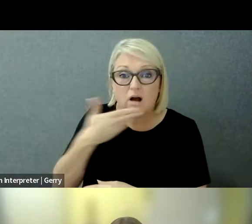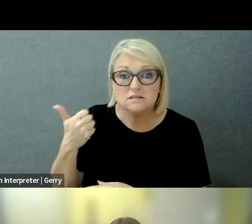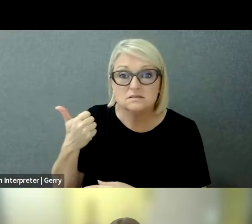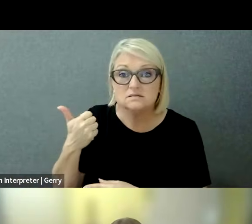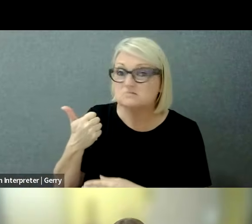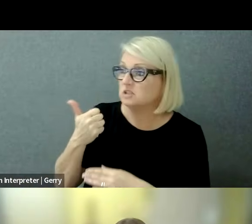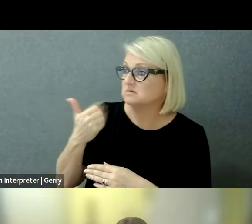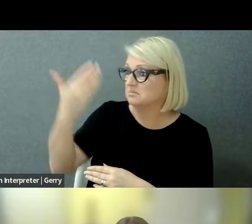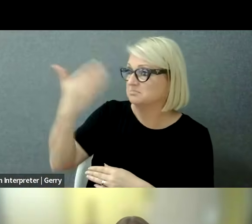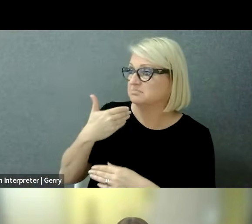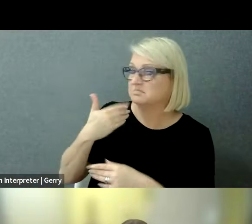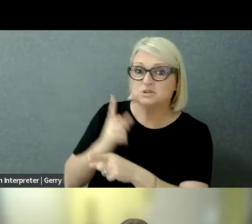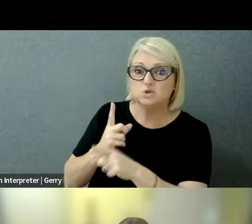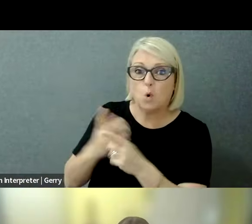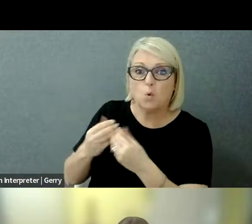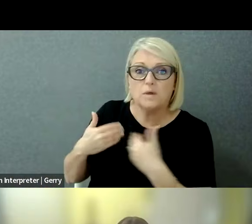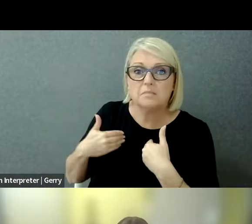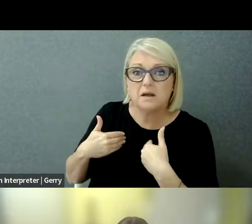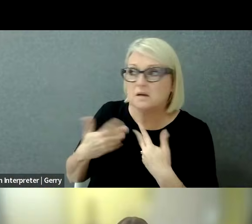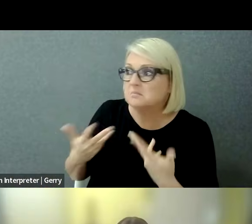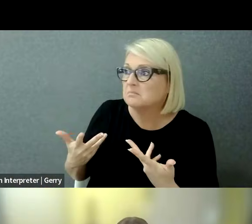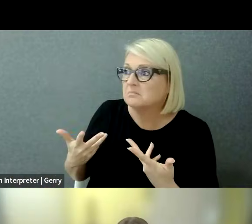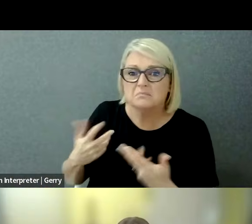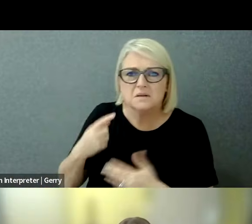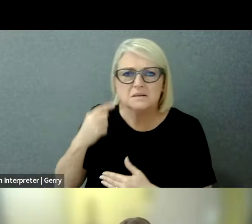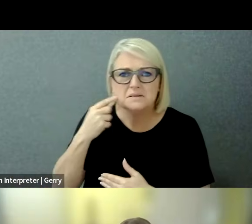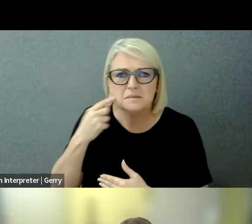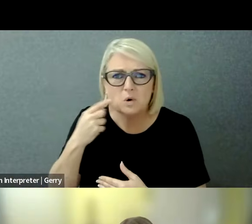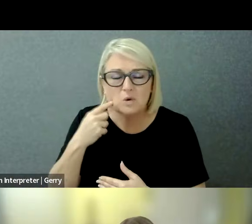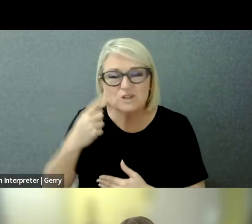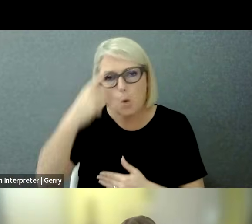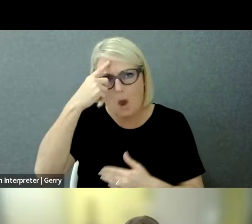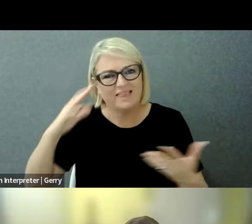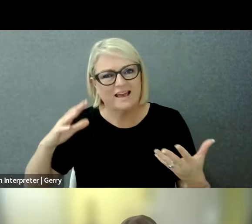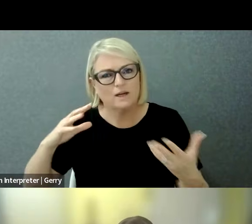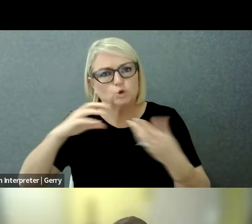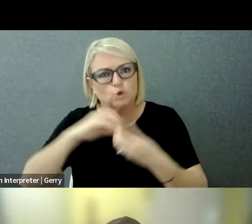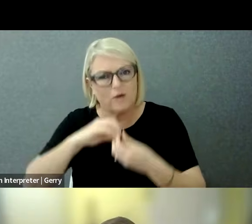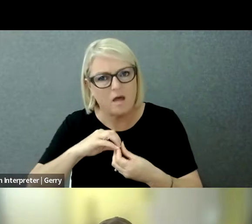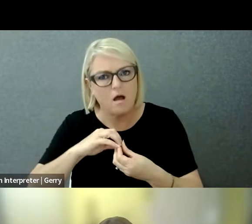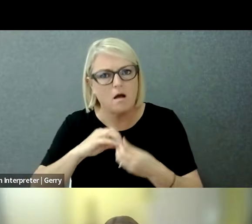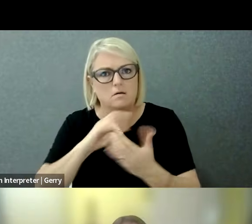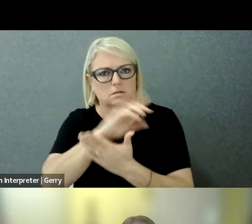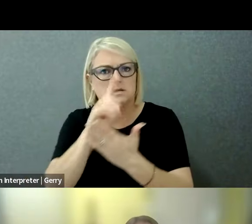very small things. So the co-design will be very important in this. And then - now, Tony King has